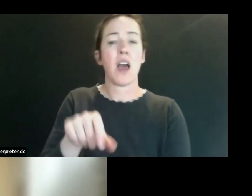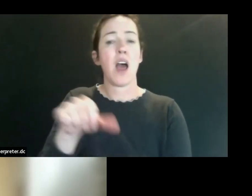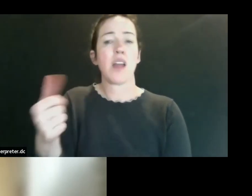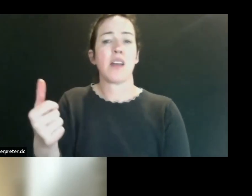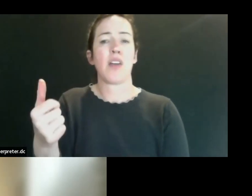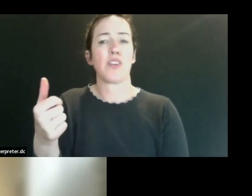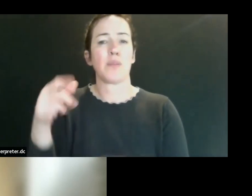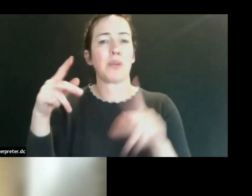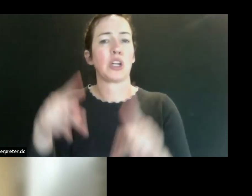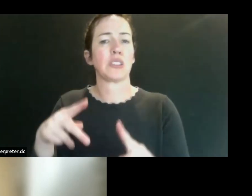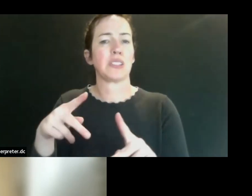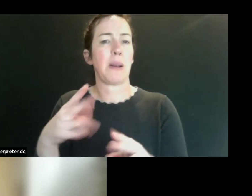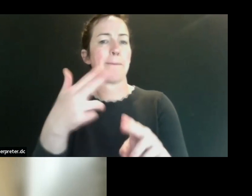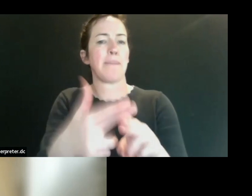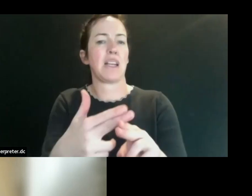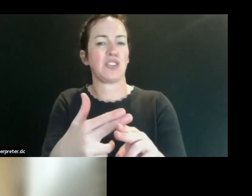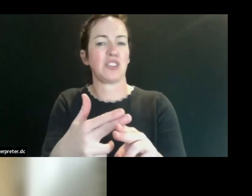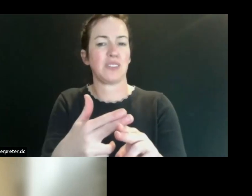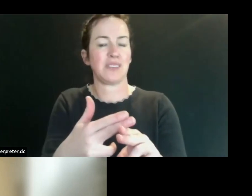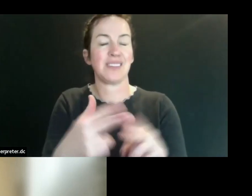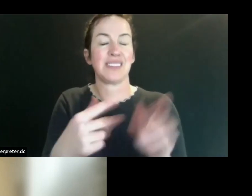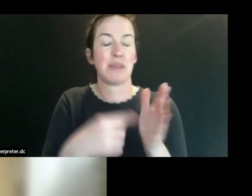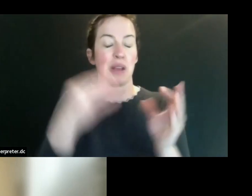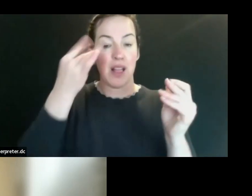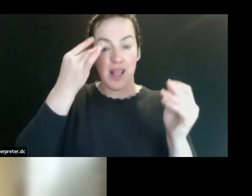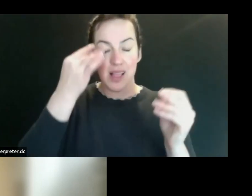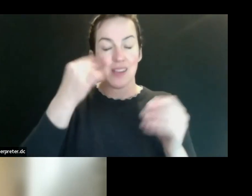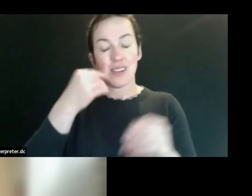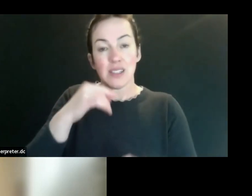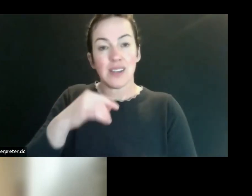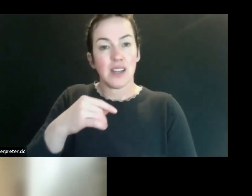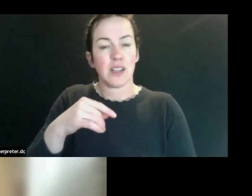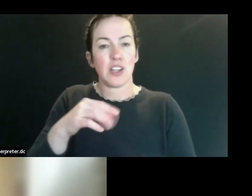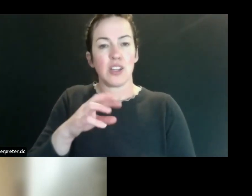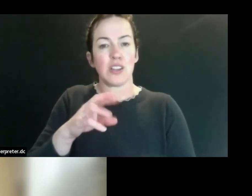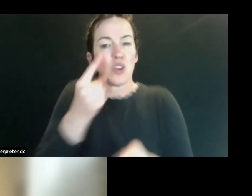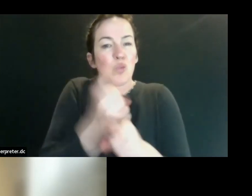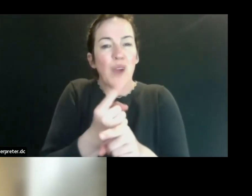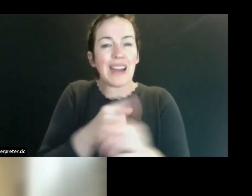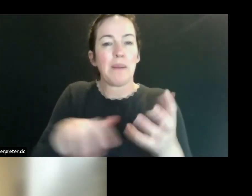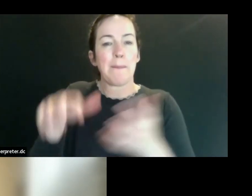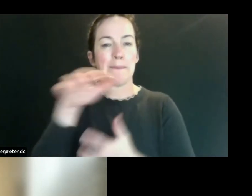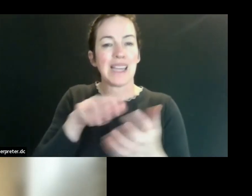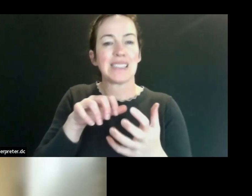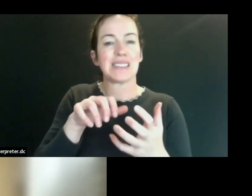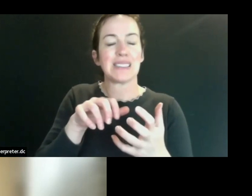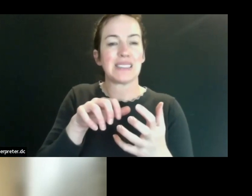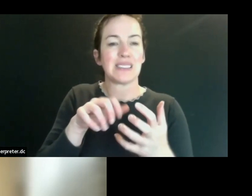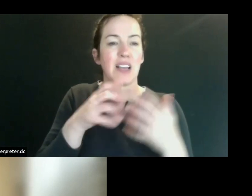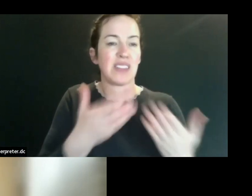up is, and that keeps me up at night is: that right mix of curating existing things, curating